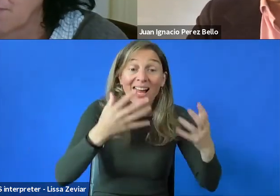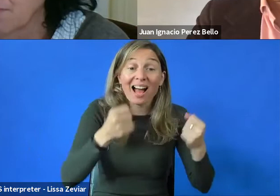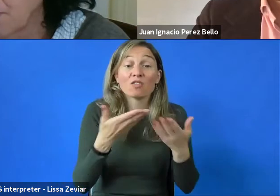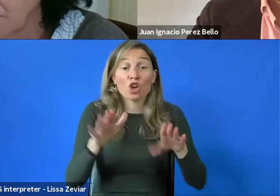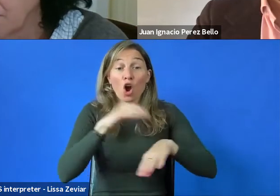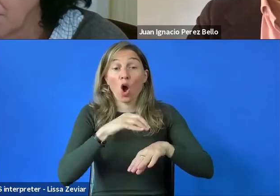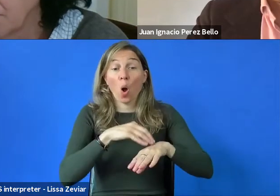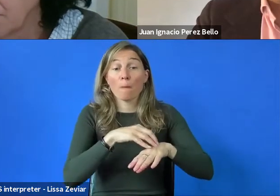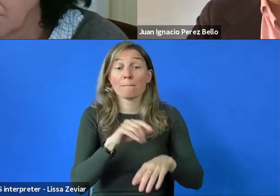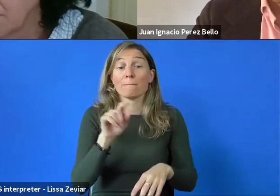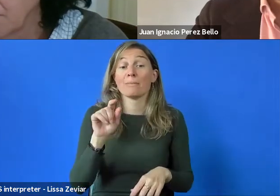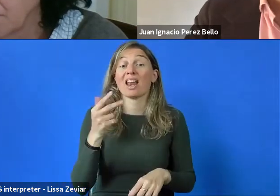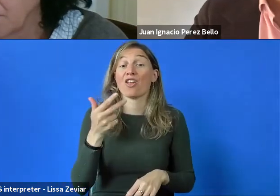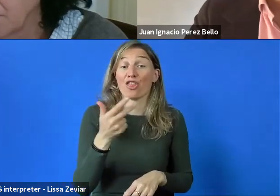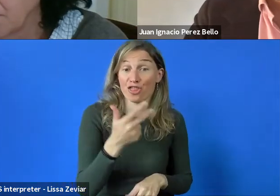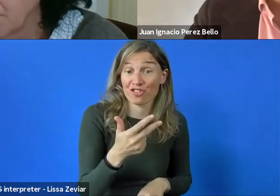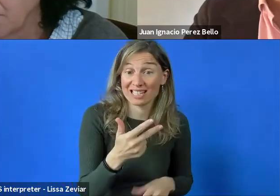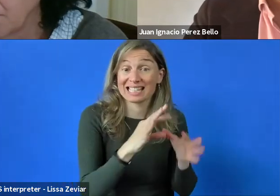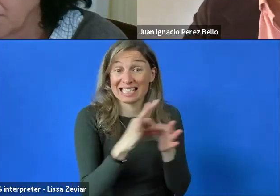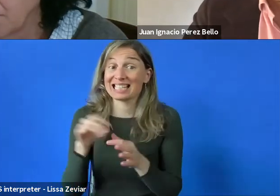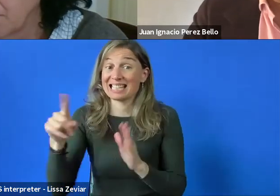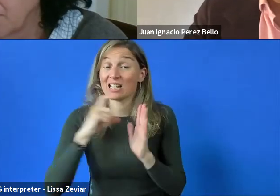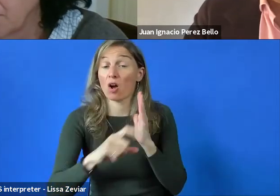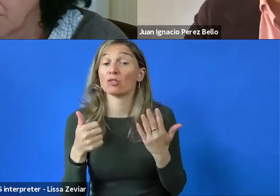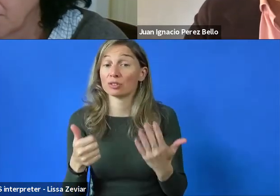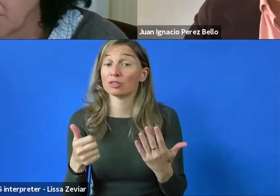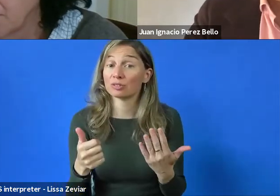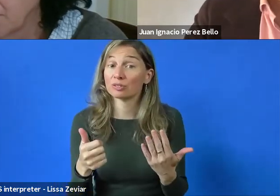on article 6 in which, as far as I recall,